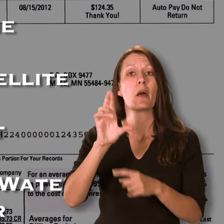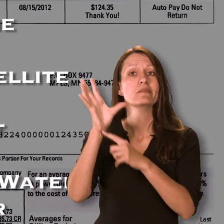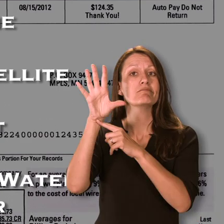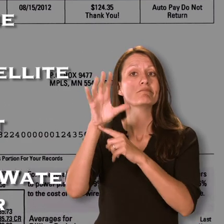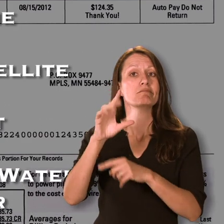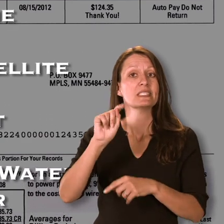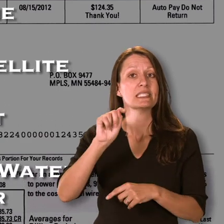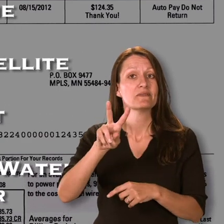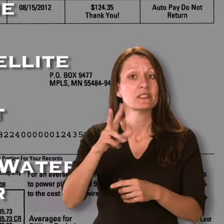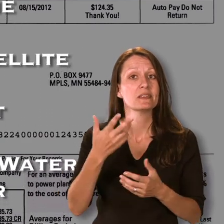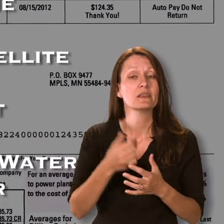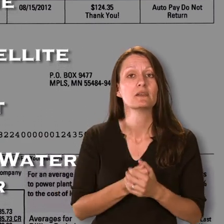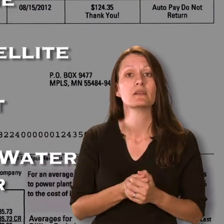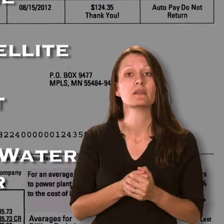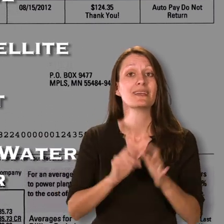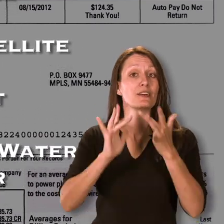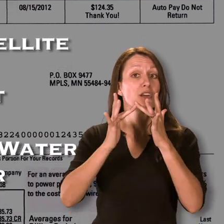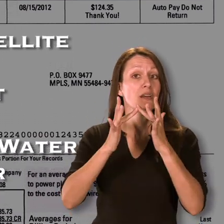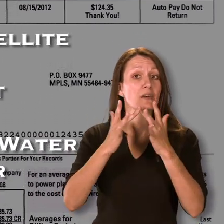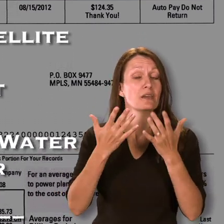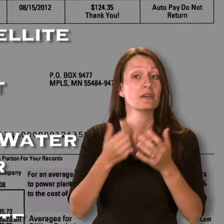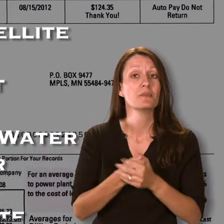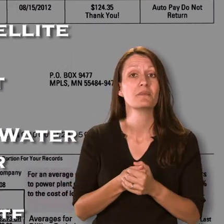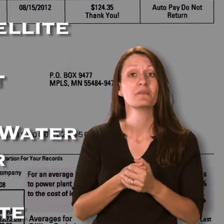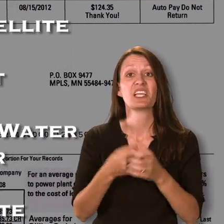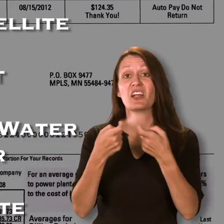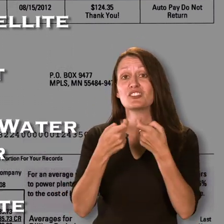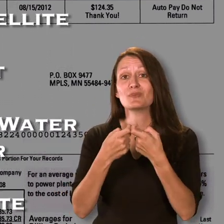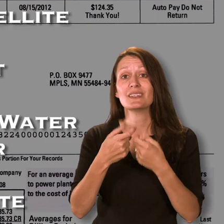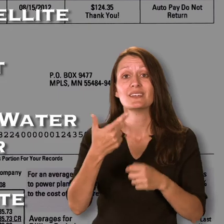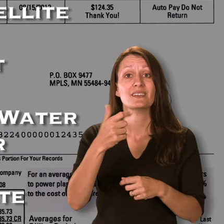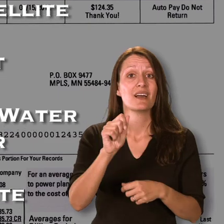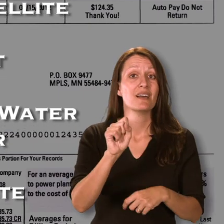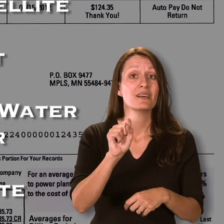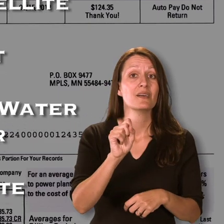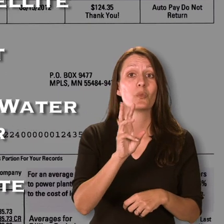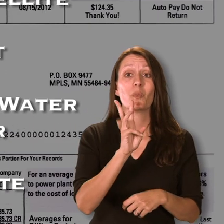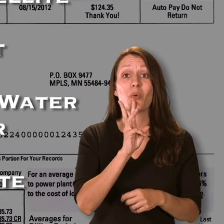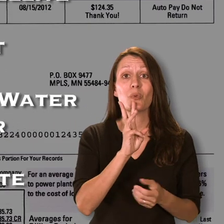cable or satellite television services, Internet services,